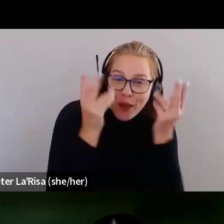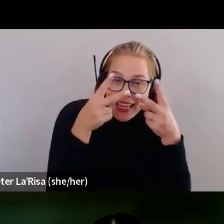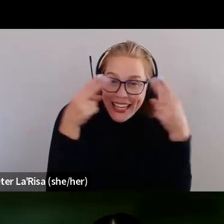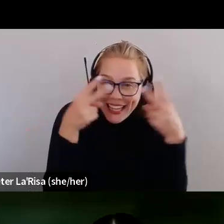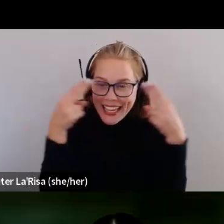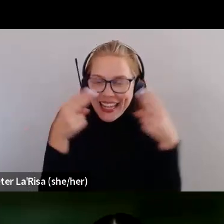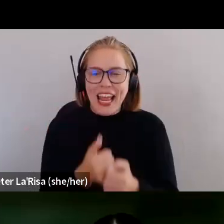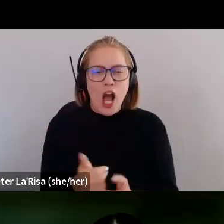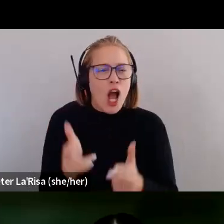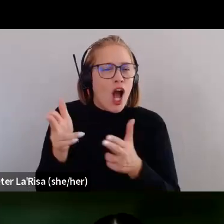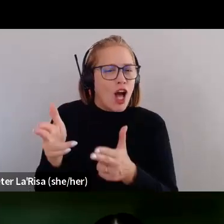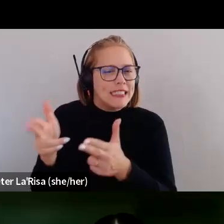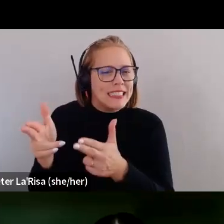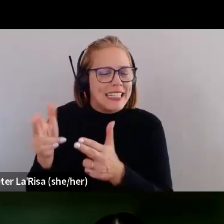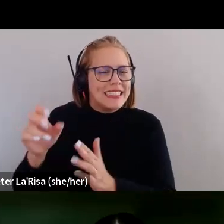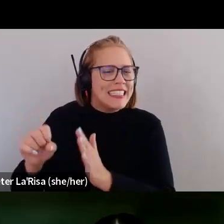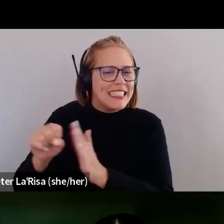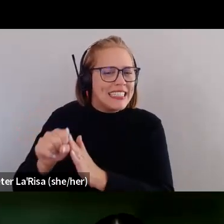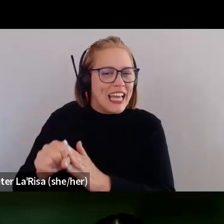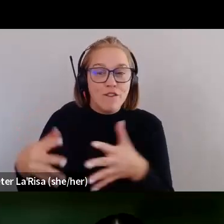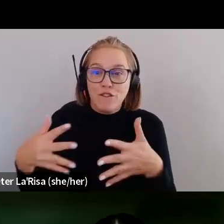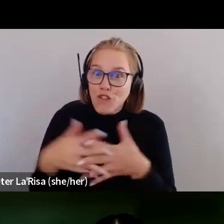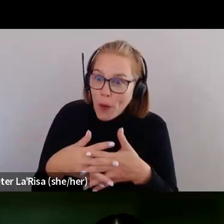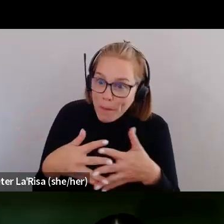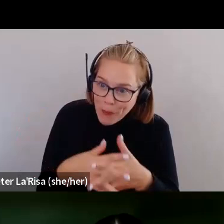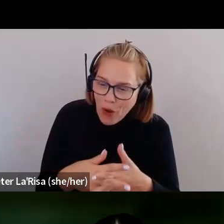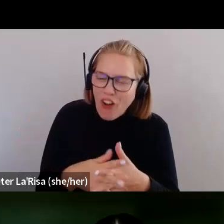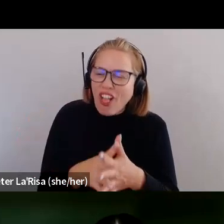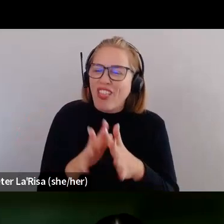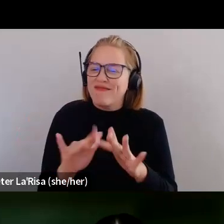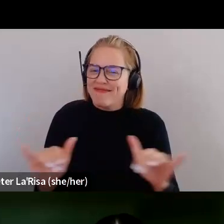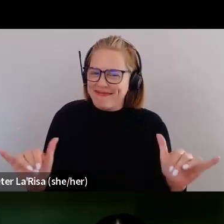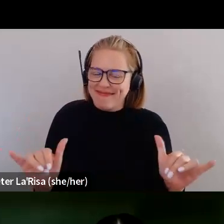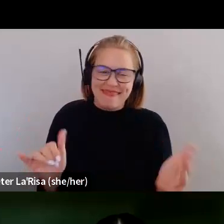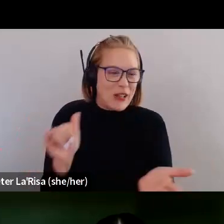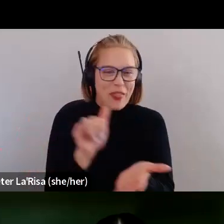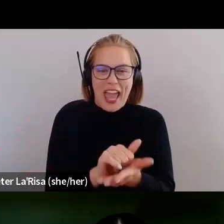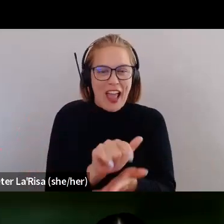My favorite season I would have to say is spring. Actually,